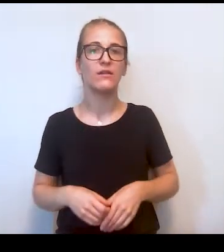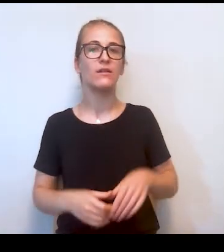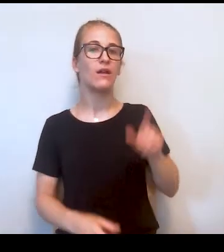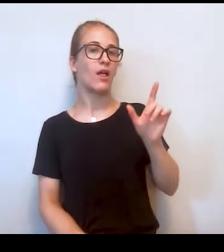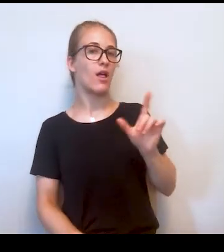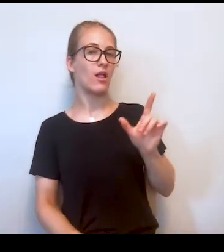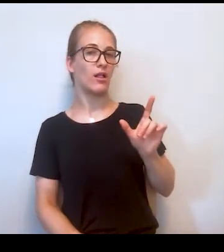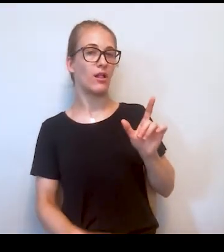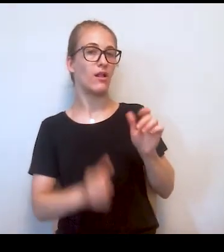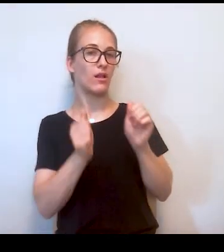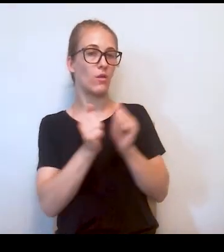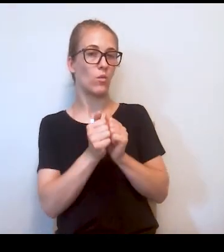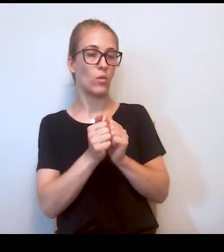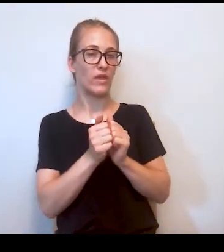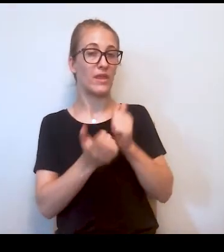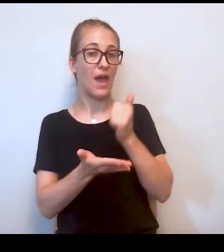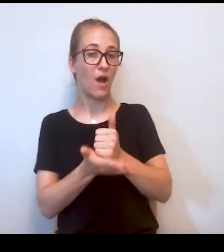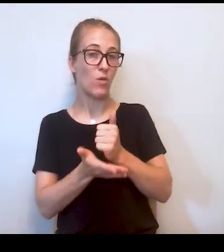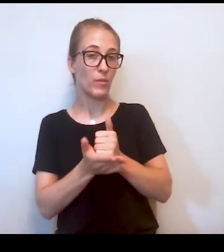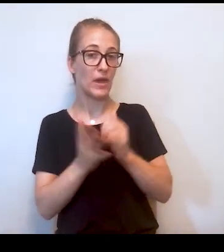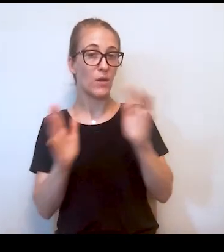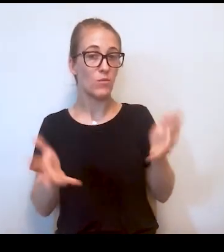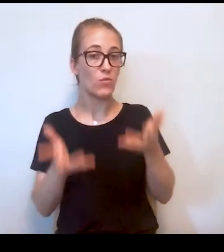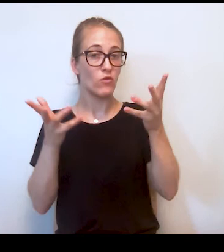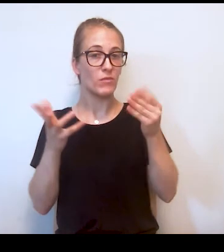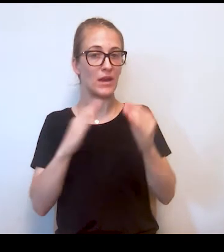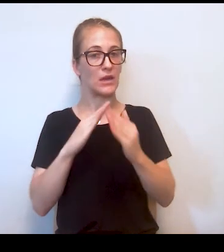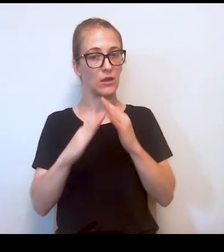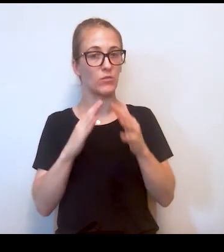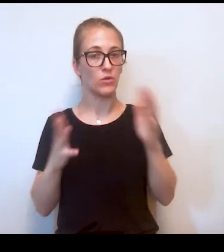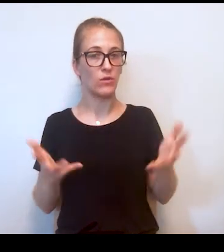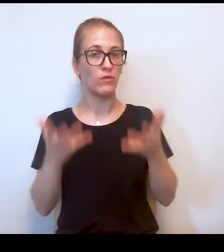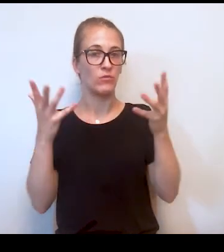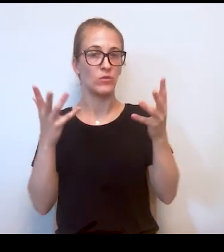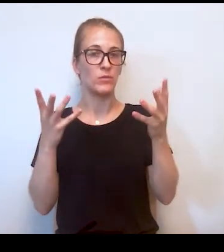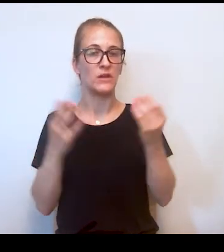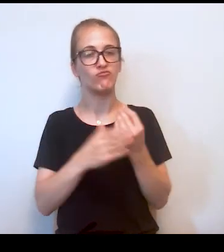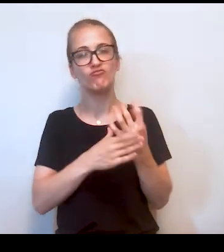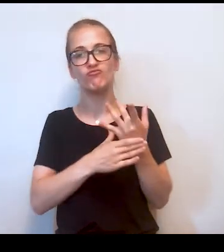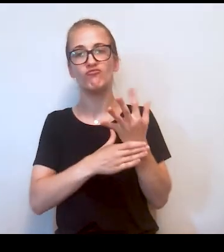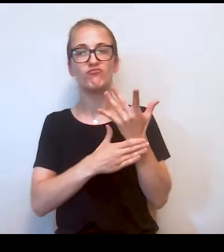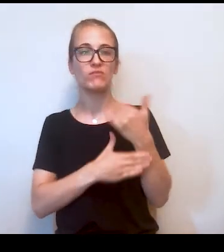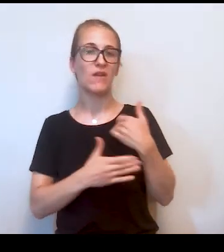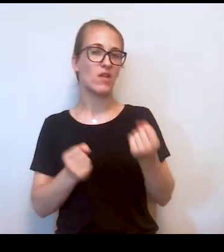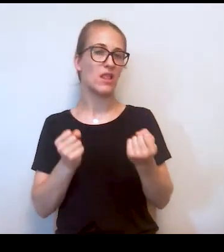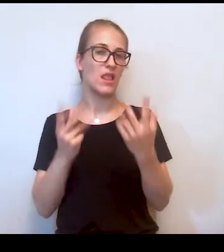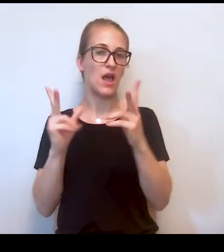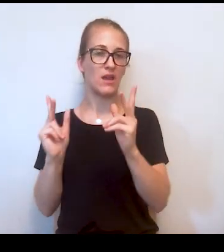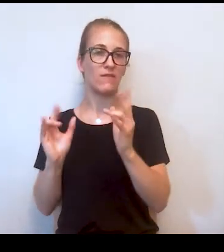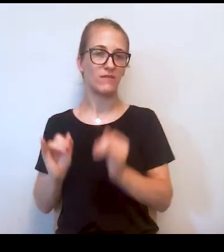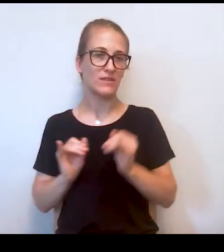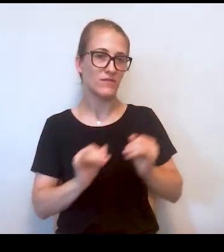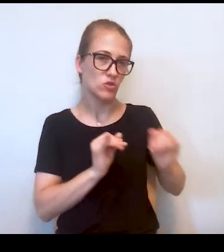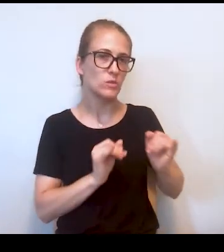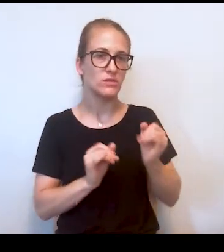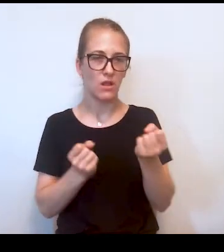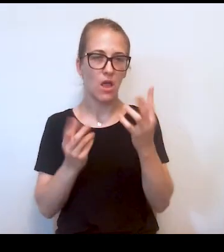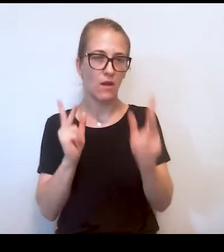but when it comes to something more comprehensive, we're happy to be partnering with DRNY